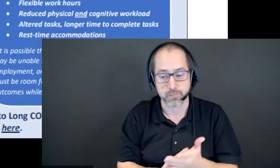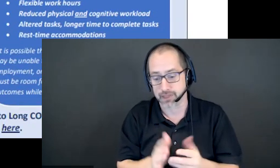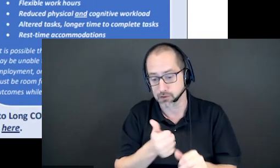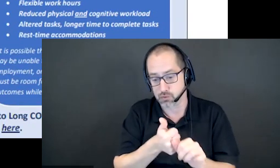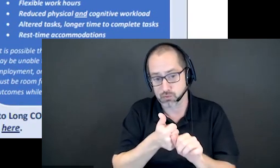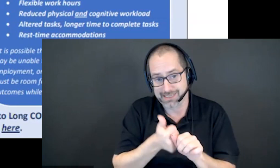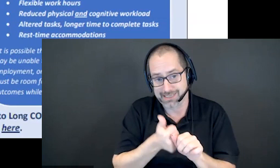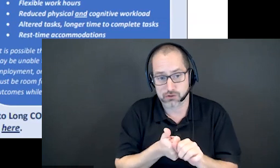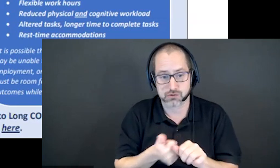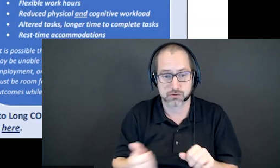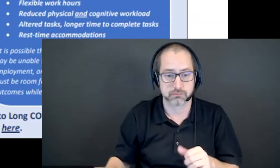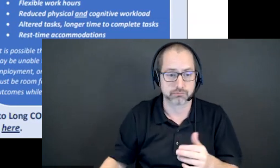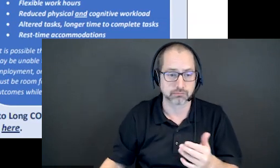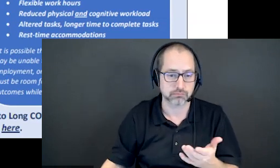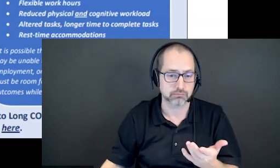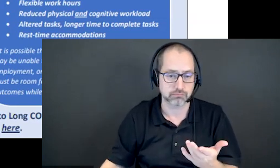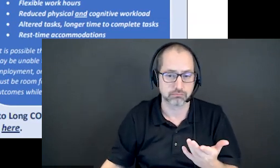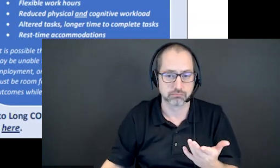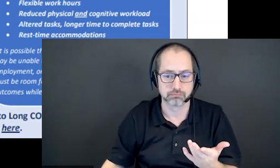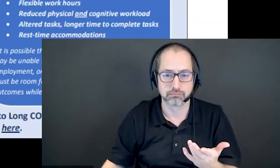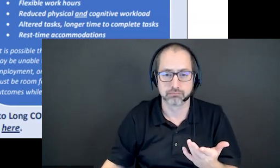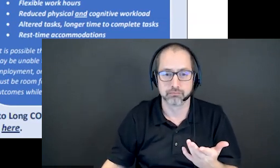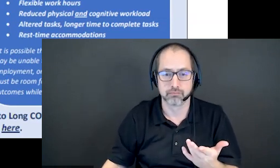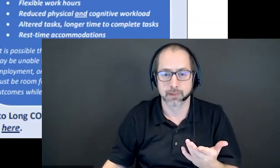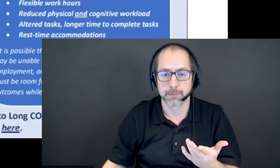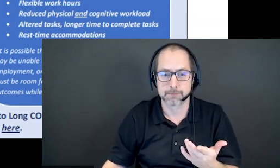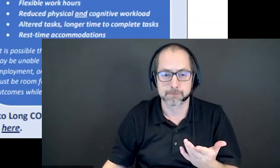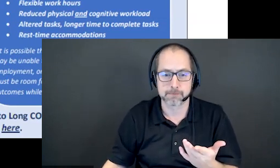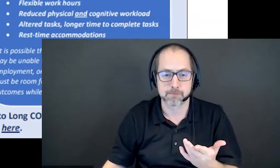whenever throughout the document whenever you see something underlined that will be a hyperlink